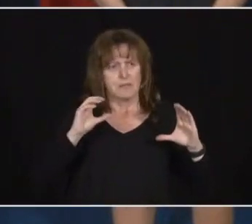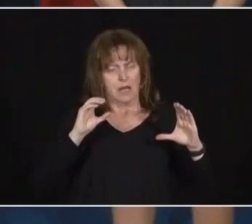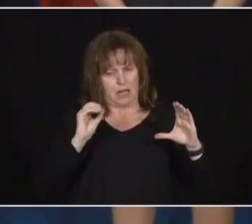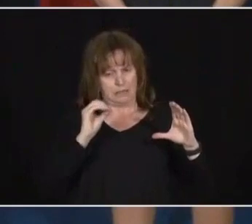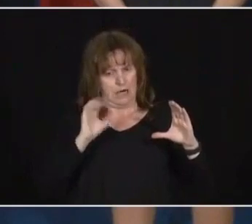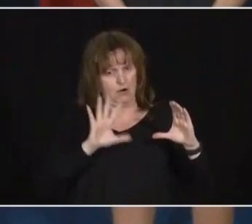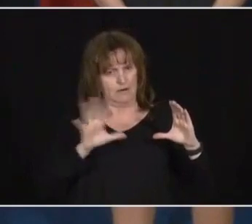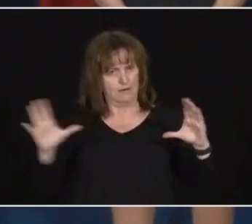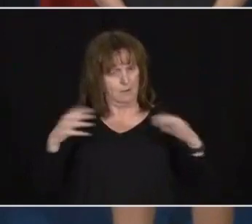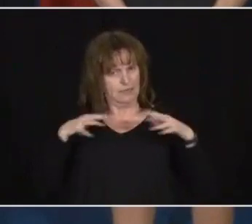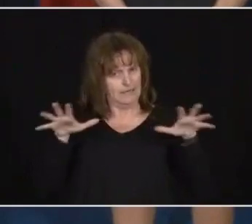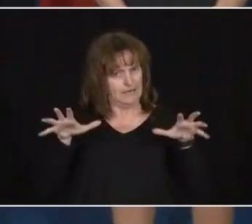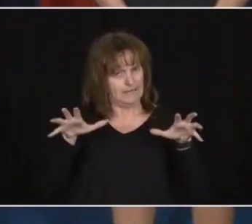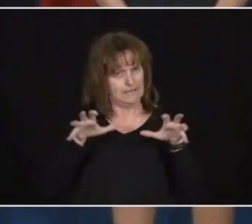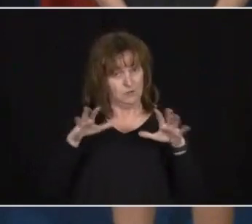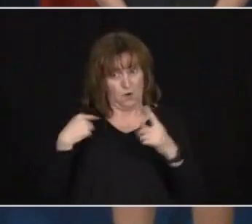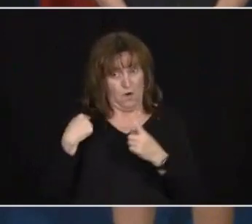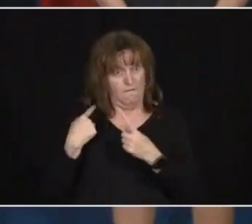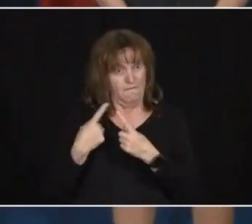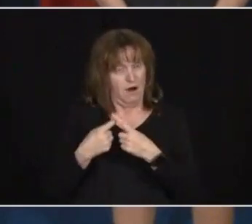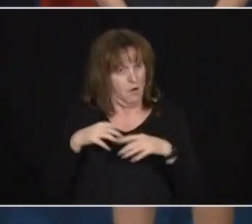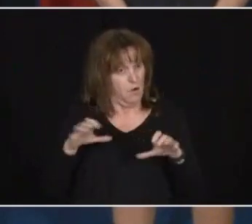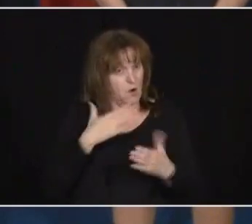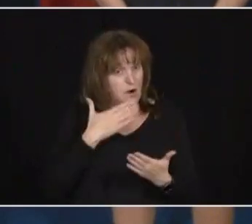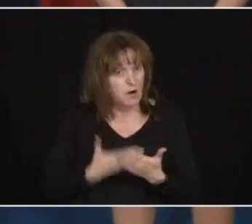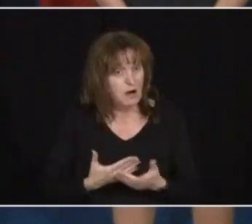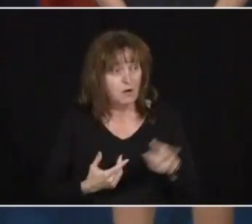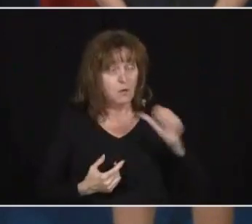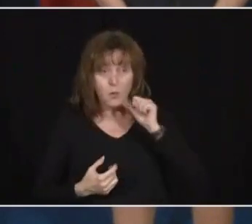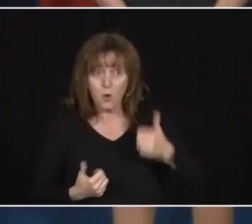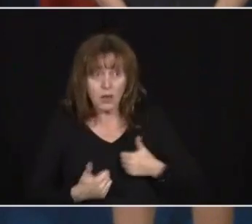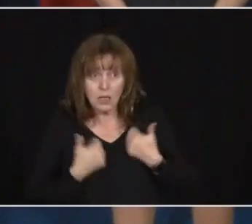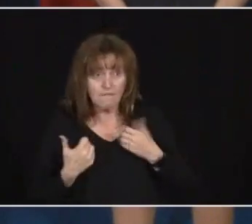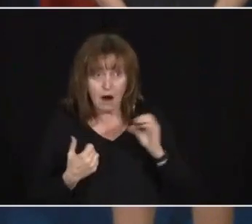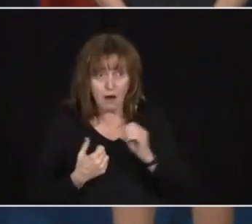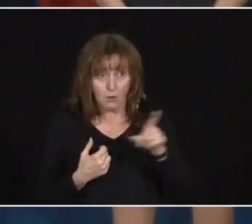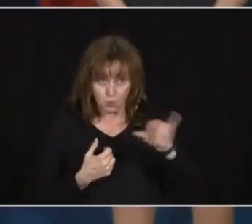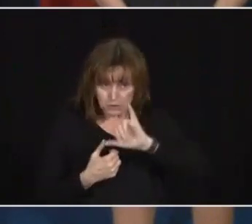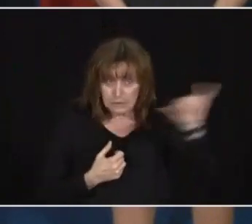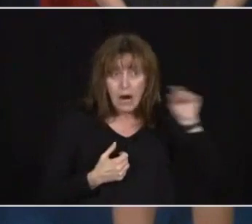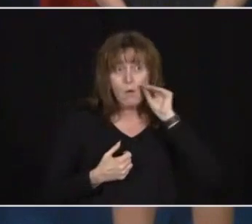I'll emphasize it again. If you don't live in Ontario, stay at home.